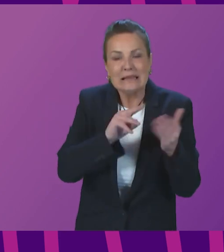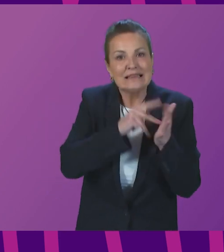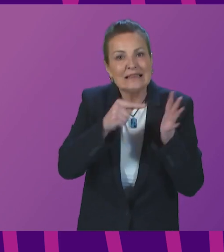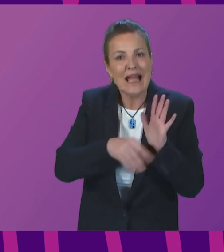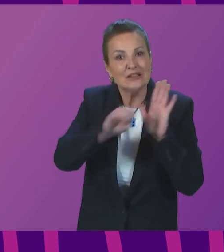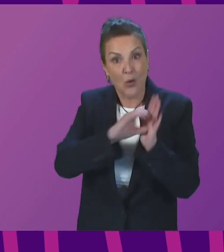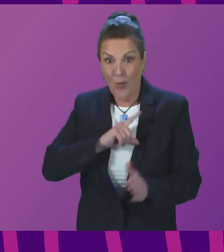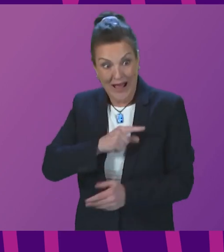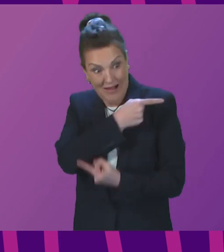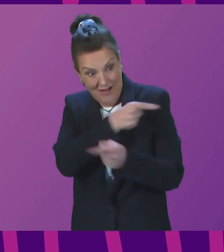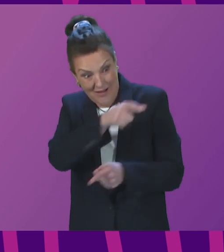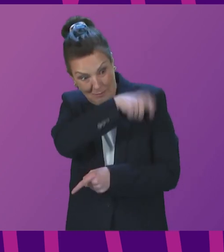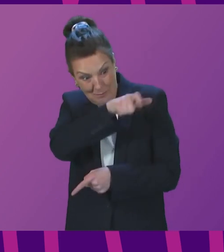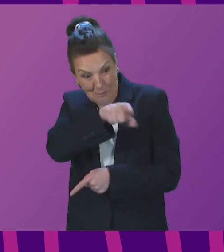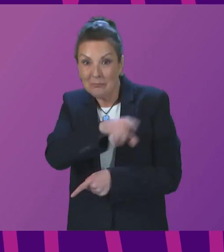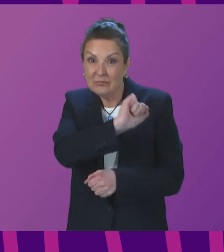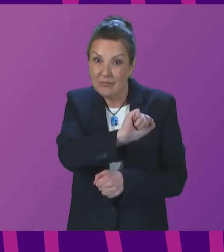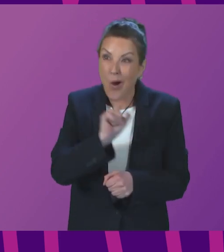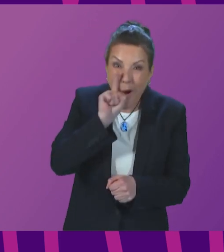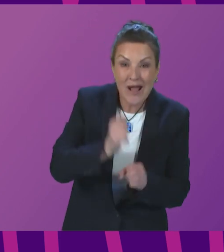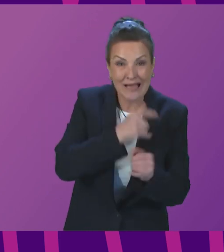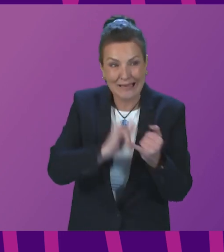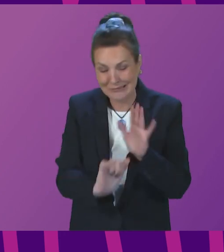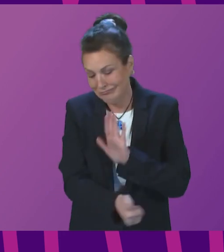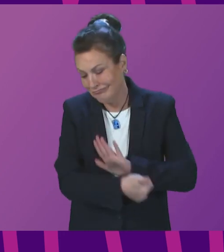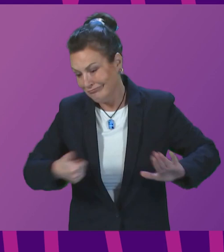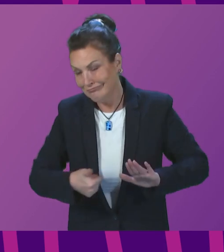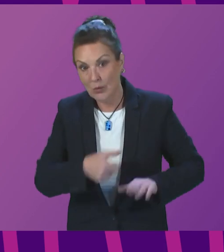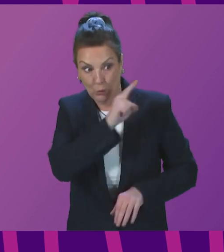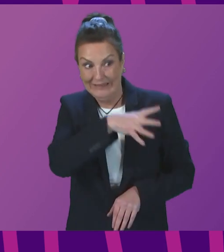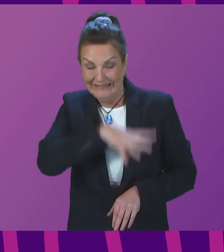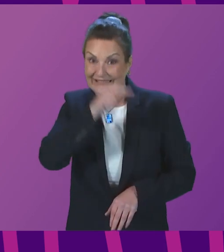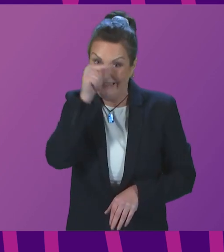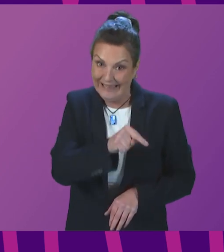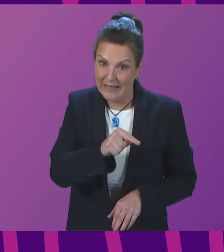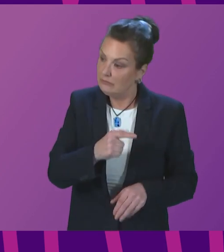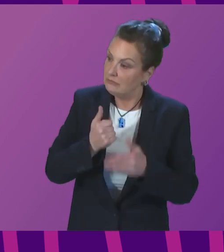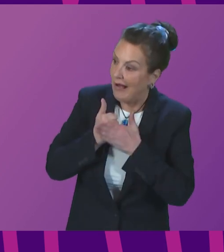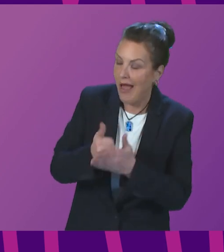expertise and operational experience are essential to delivering them?